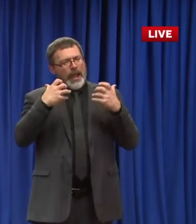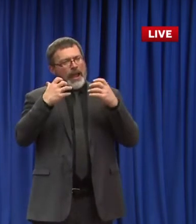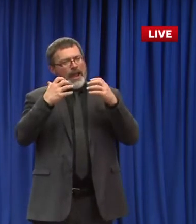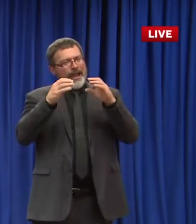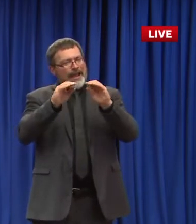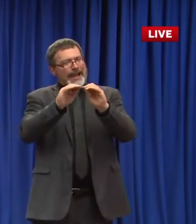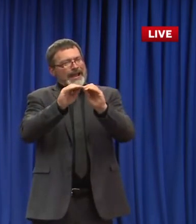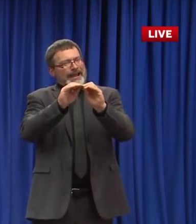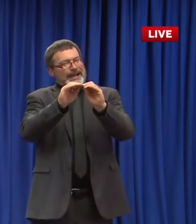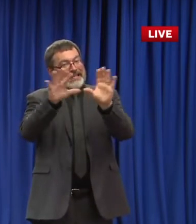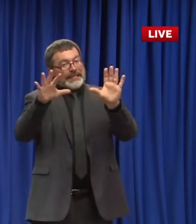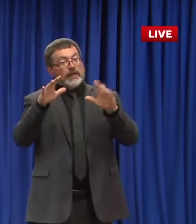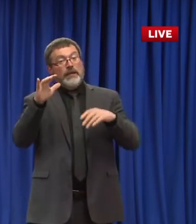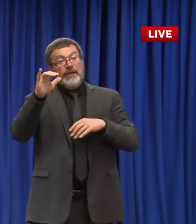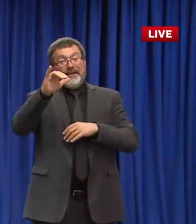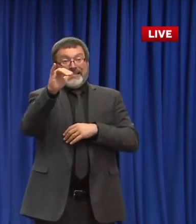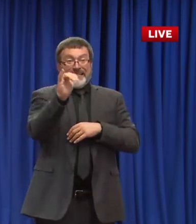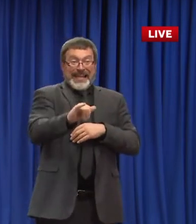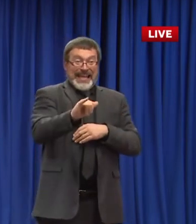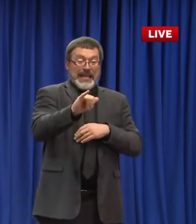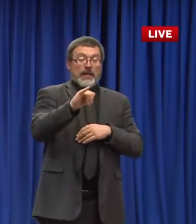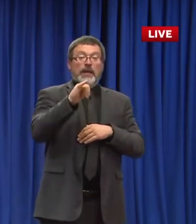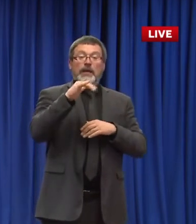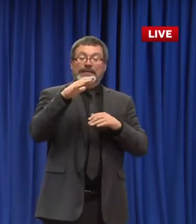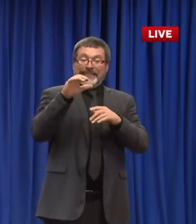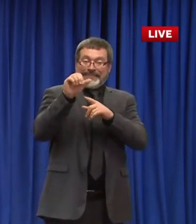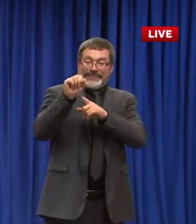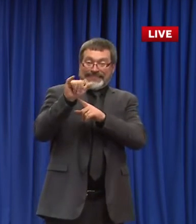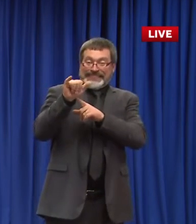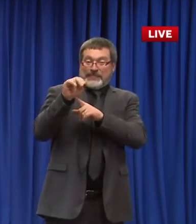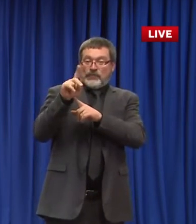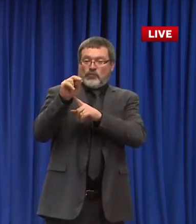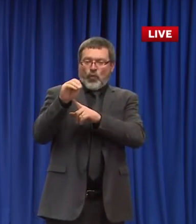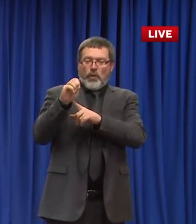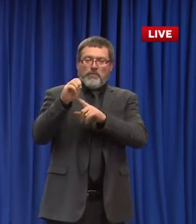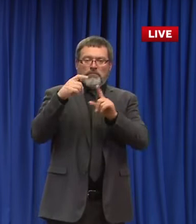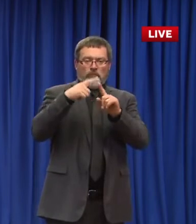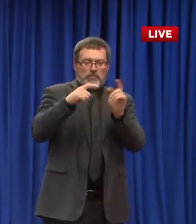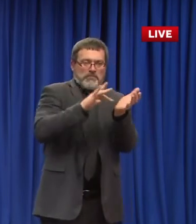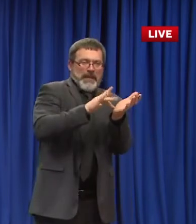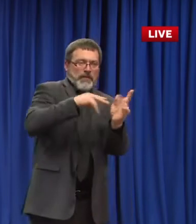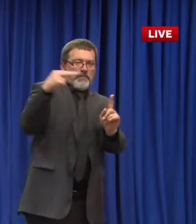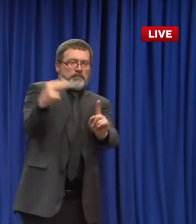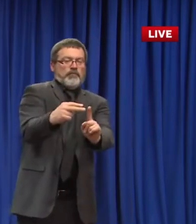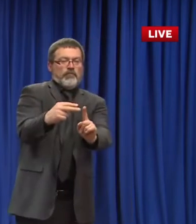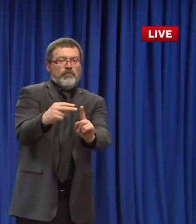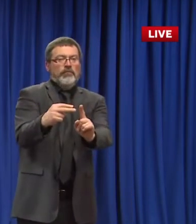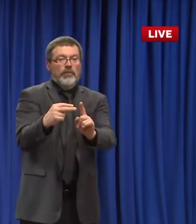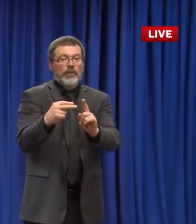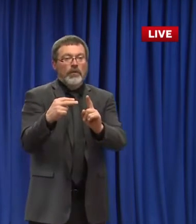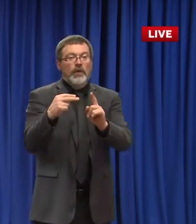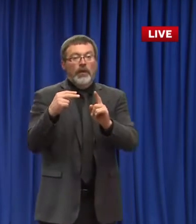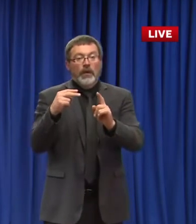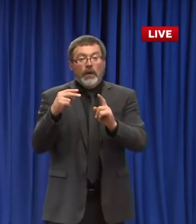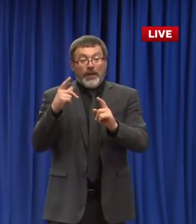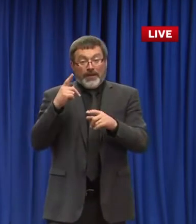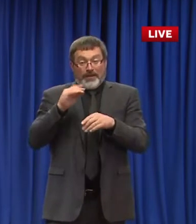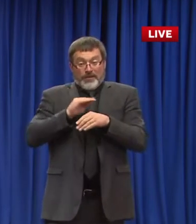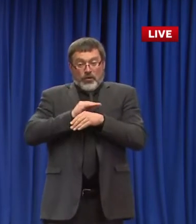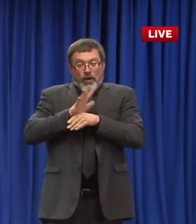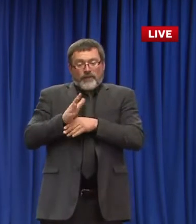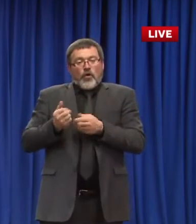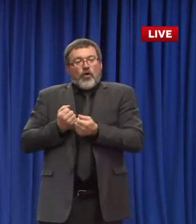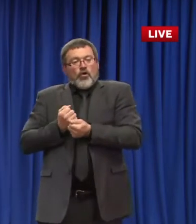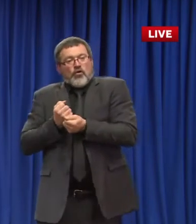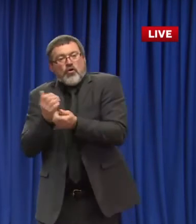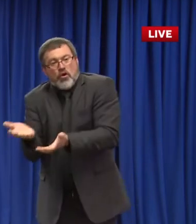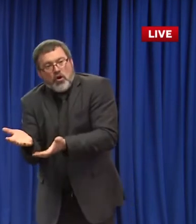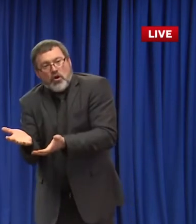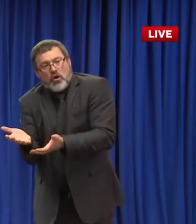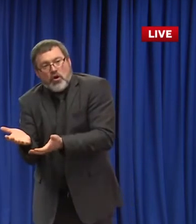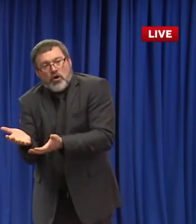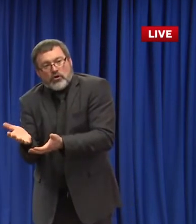I WAS PROBABLY A GOOD TO CLARIFY THAT THIS IS A CLINICAL SYNDROME SYMPTOMS AND THAT DEVELOP FROM INFECTION WITH THE NEW CORONAVIRUS THE CORONAVIRUS THAT CAUSES COVID-19.